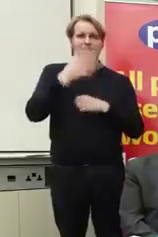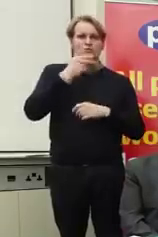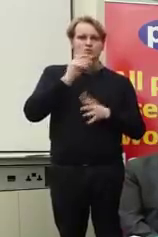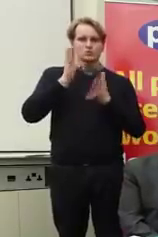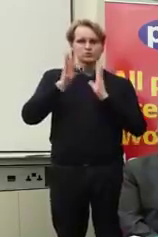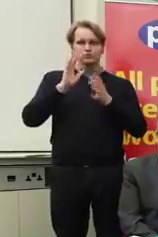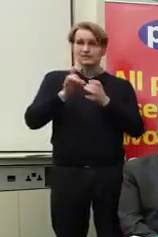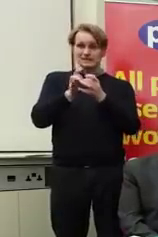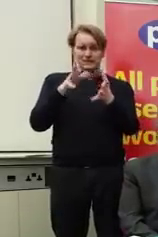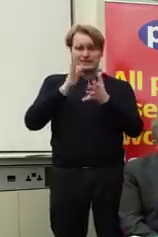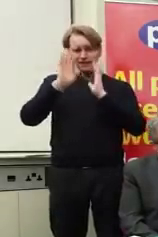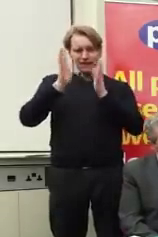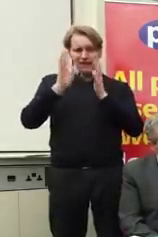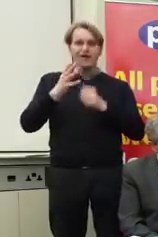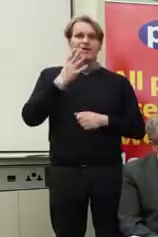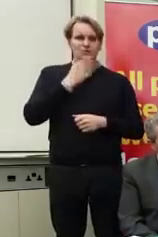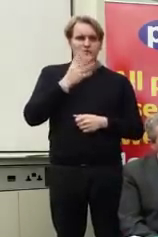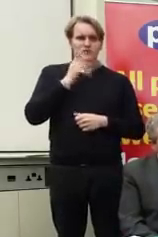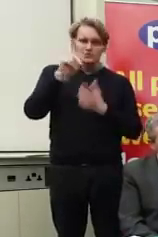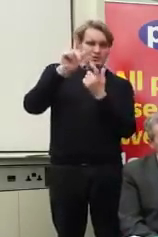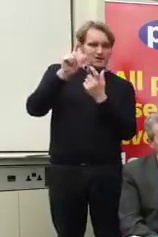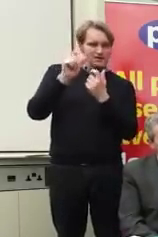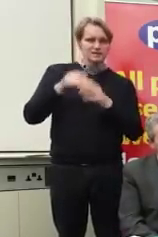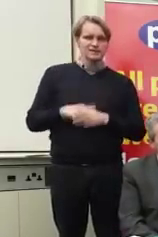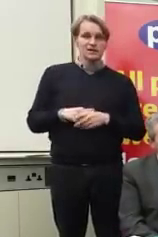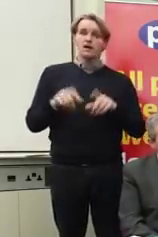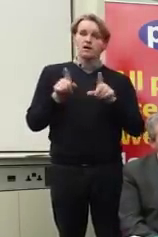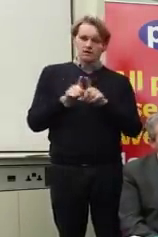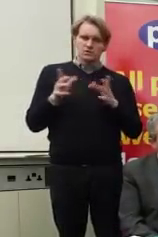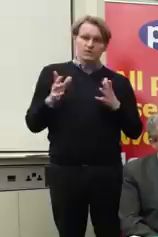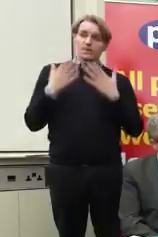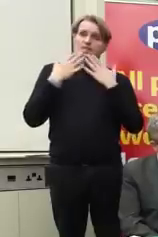my colleagues contributions and can I thank all the support and technical